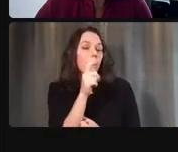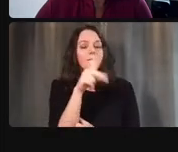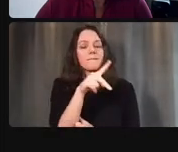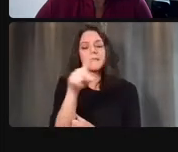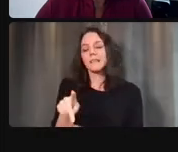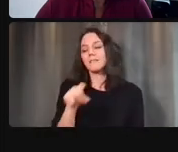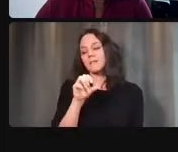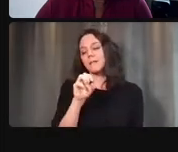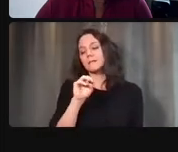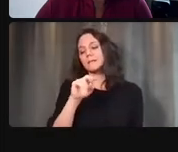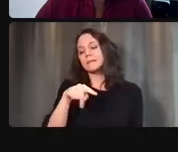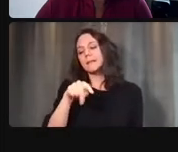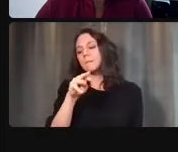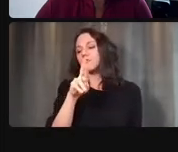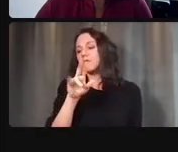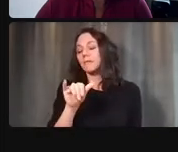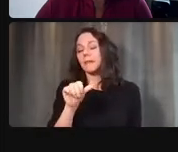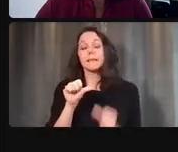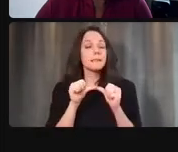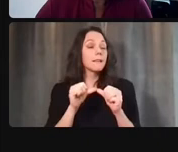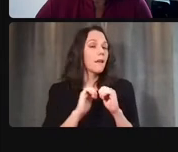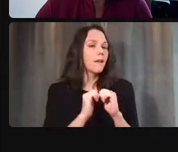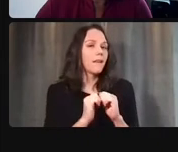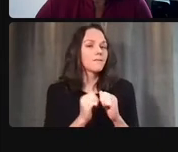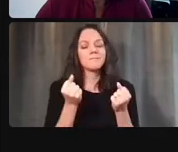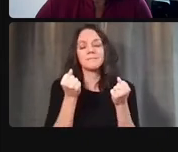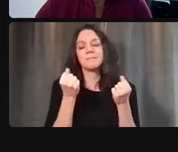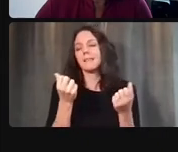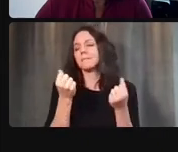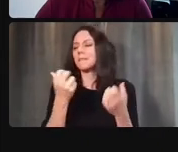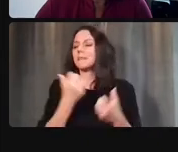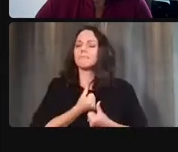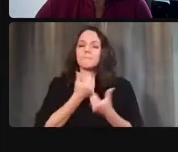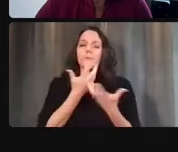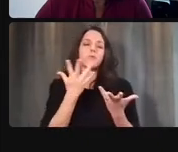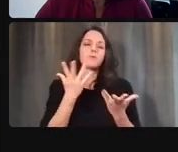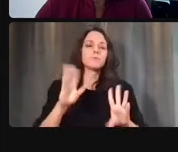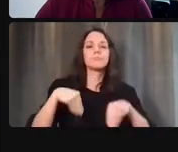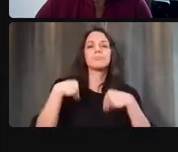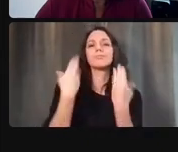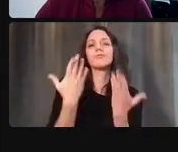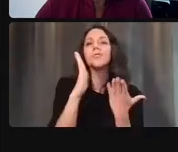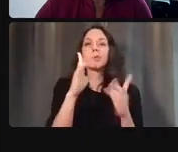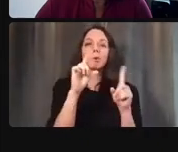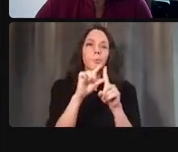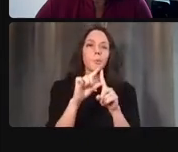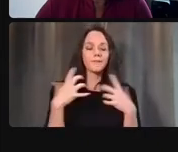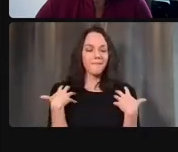by the many gifted poets who have offered their words of healing to the line. For more information about Healing Verse,